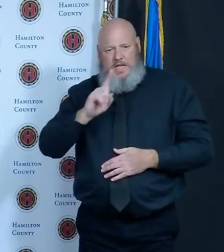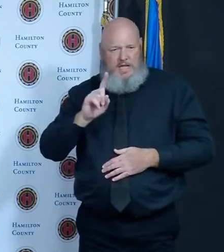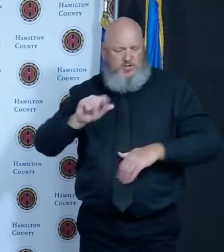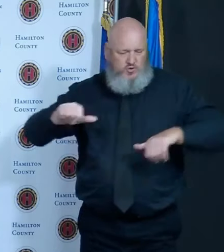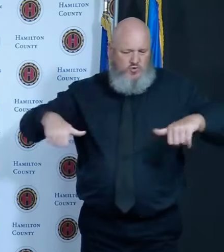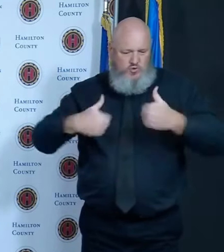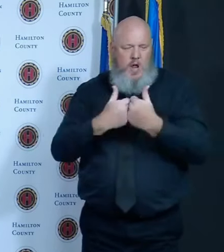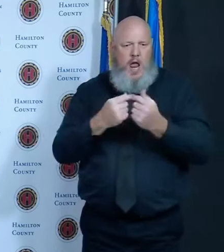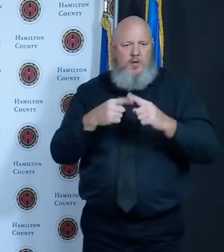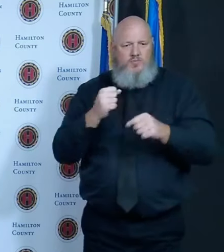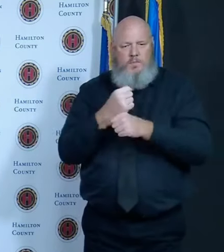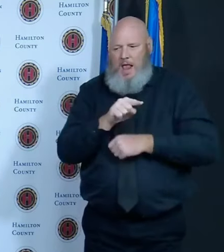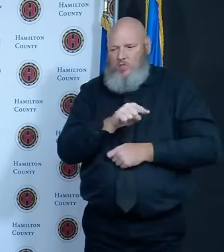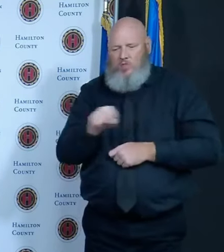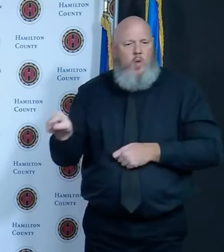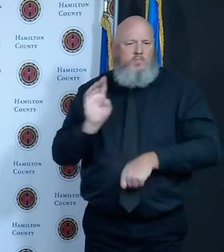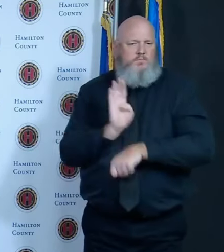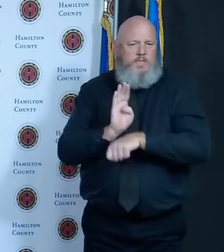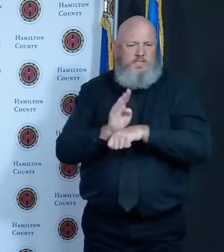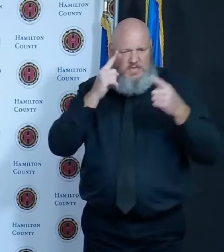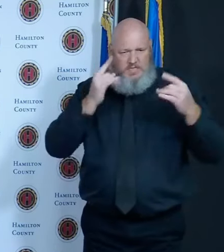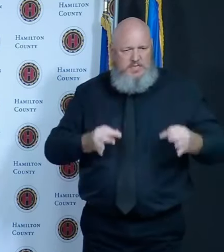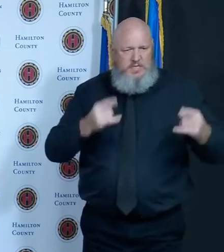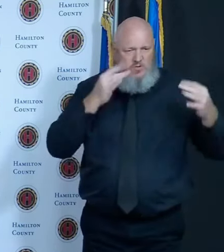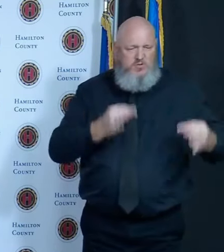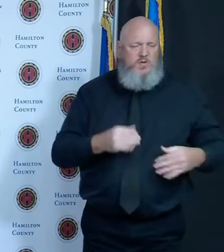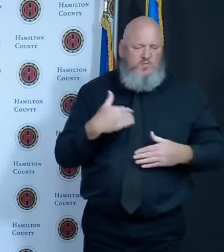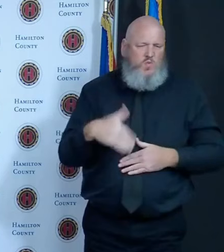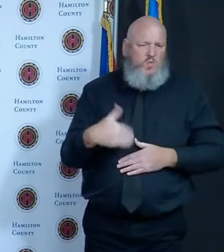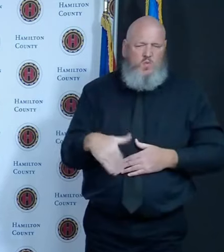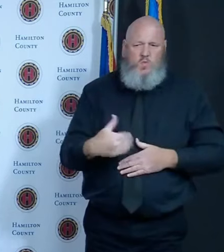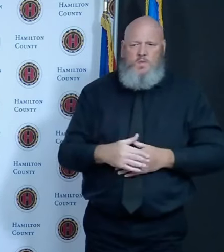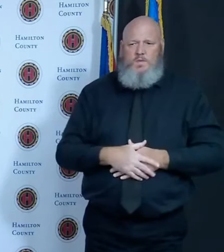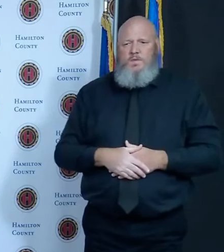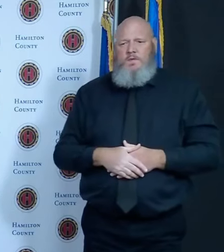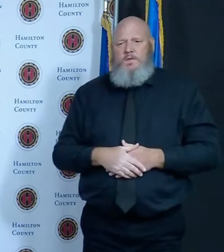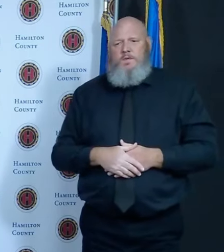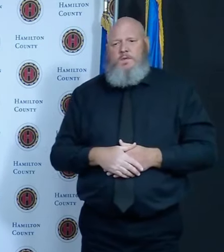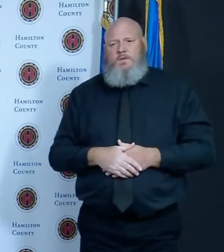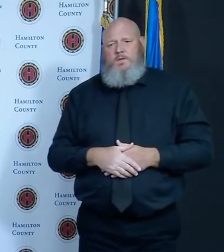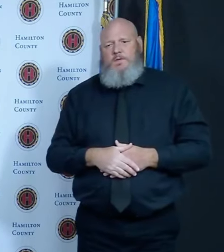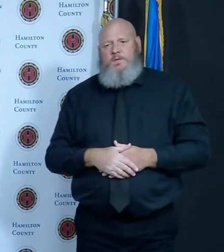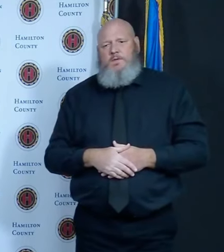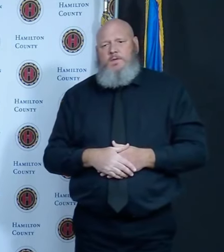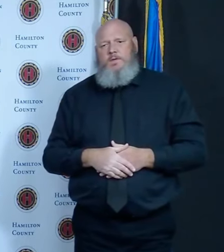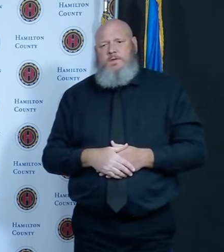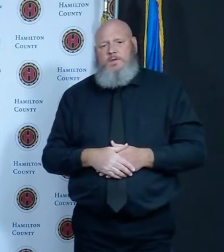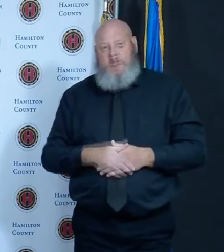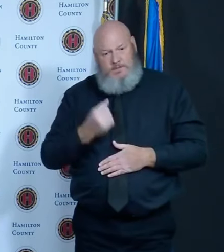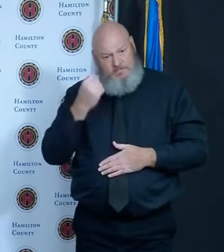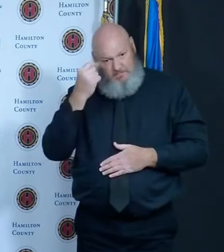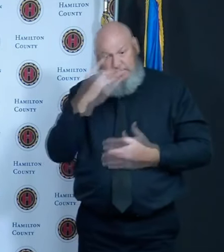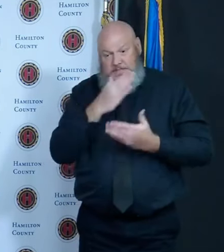we do have clients that are moving forward with their projects but as I said earlier